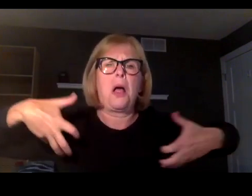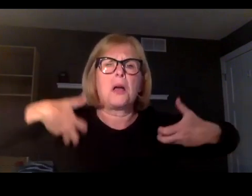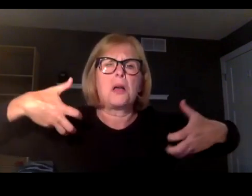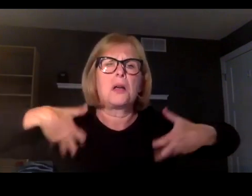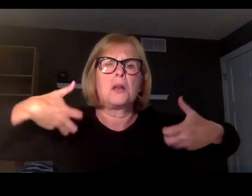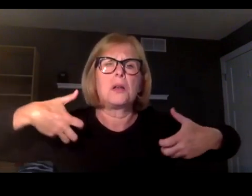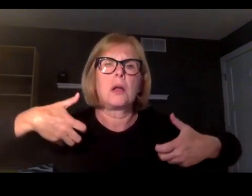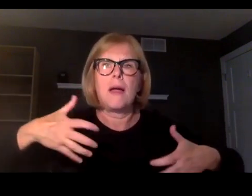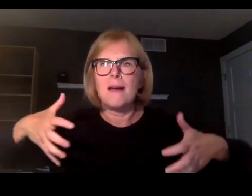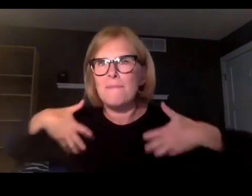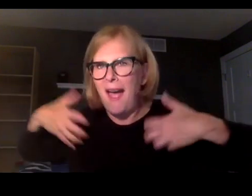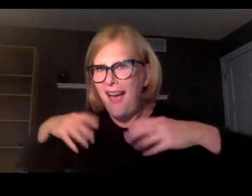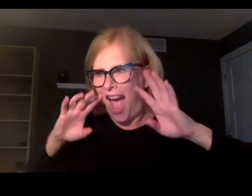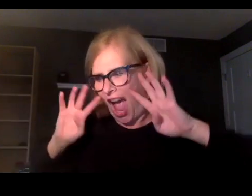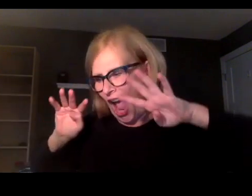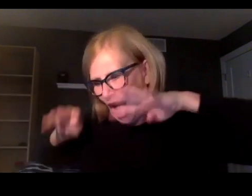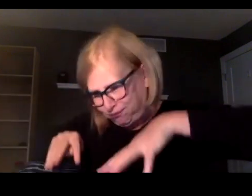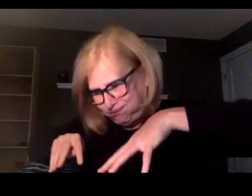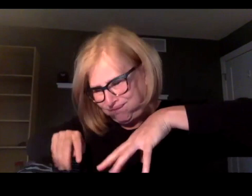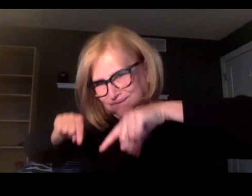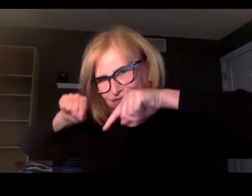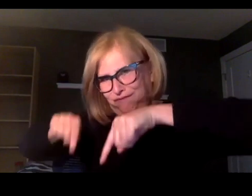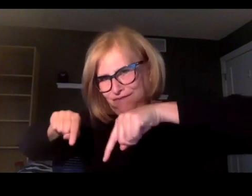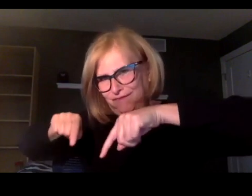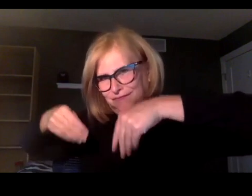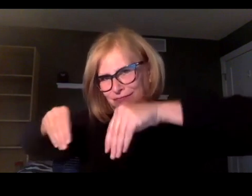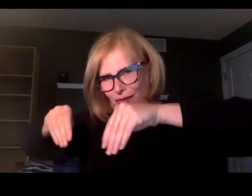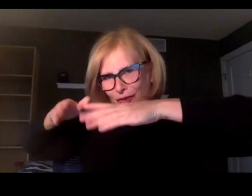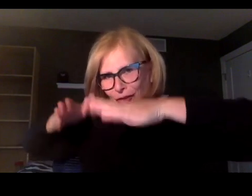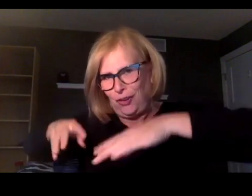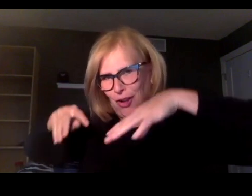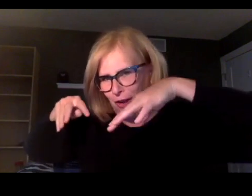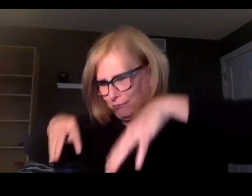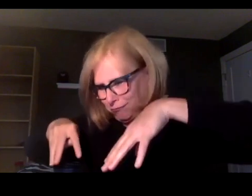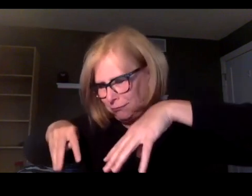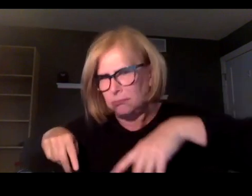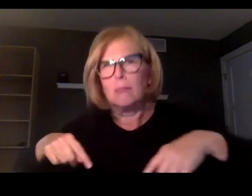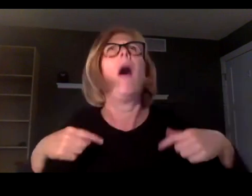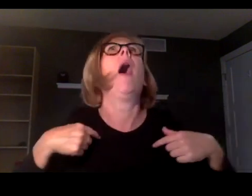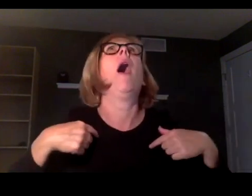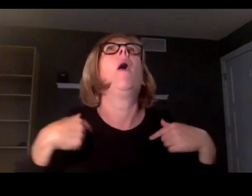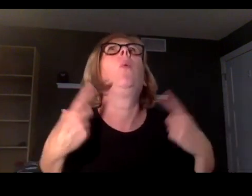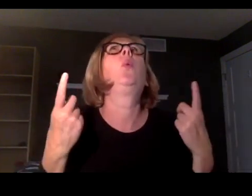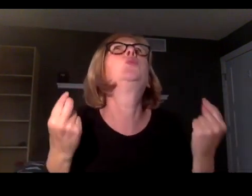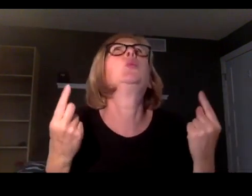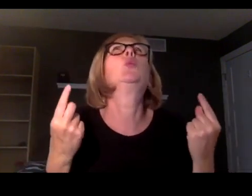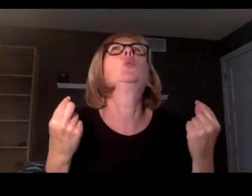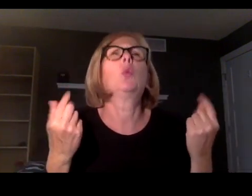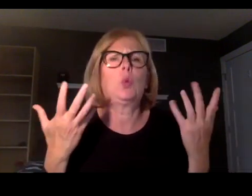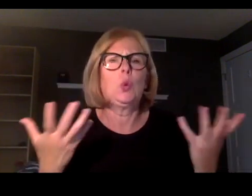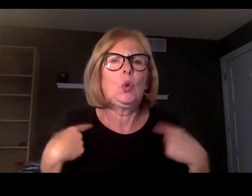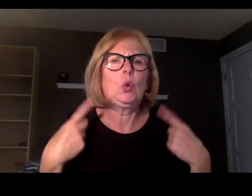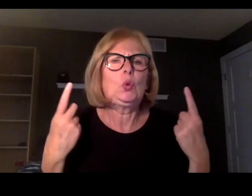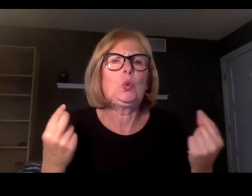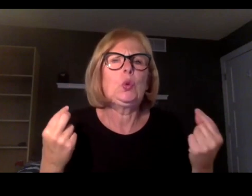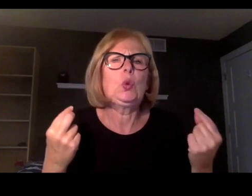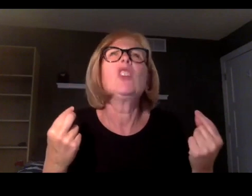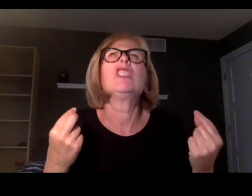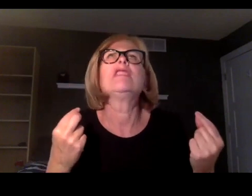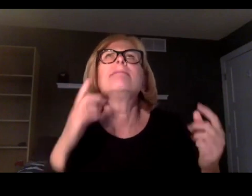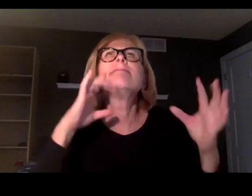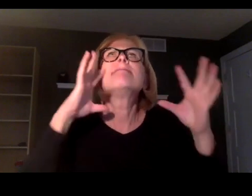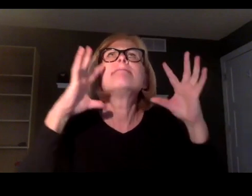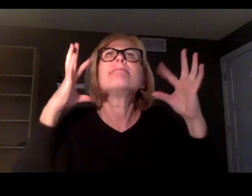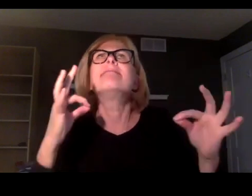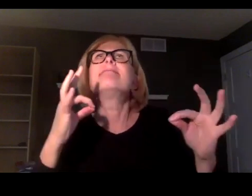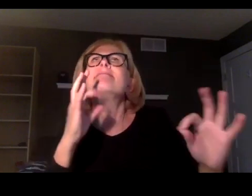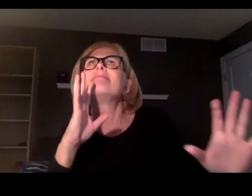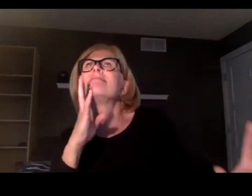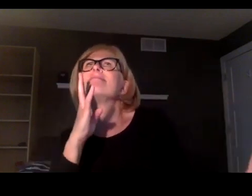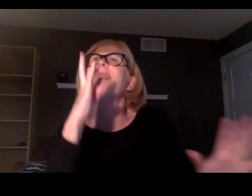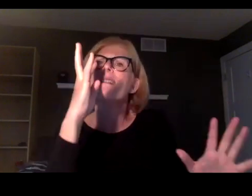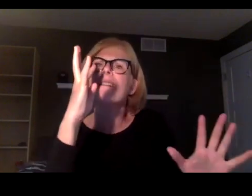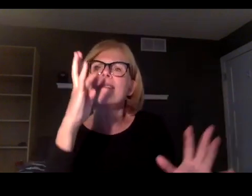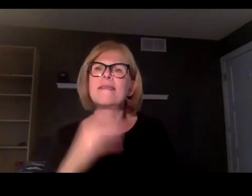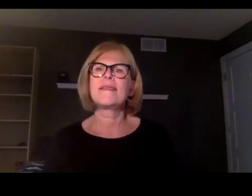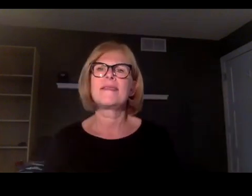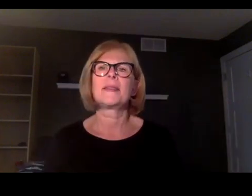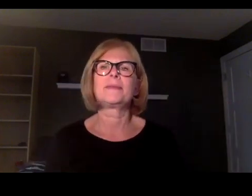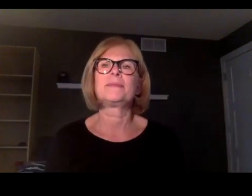He didn't know what to do. Finally he spoke to them.